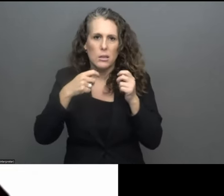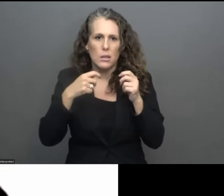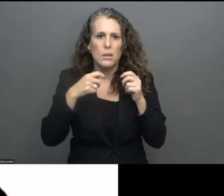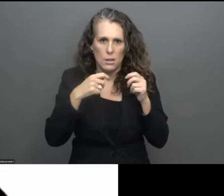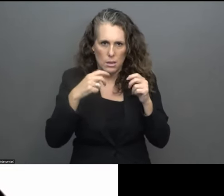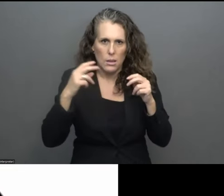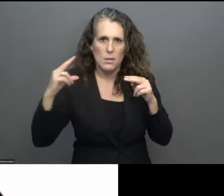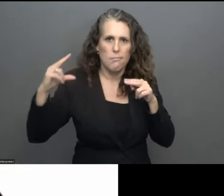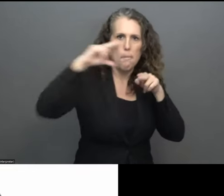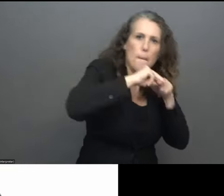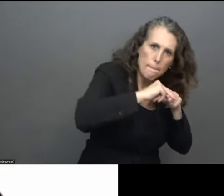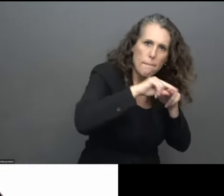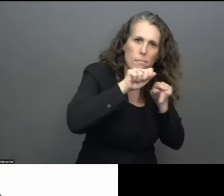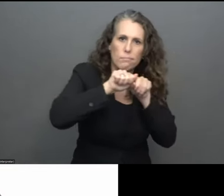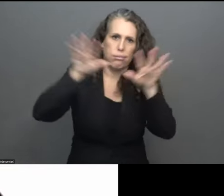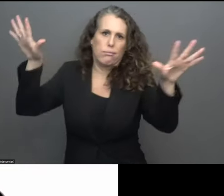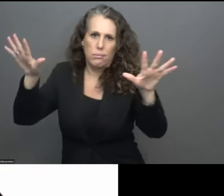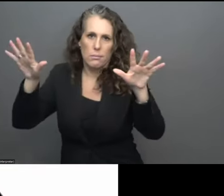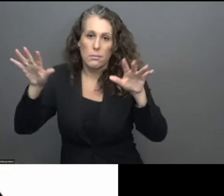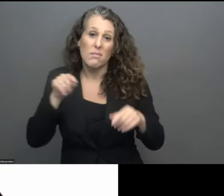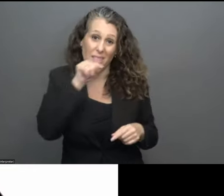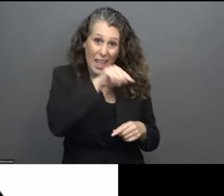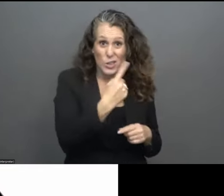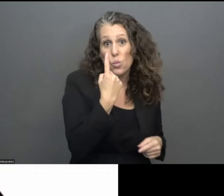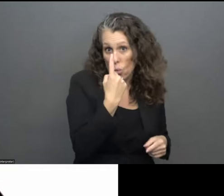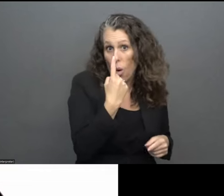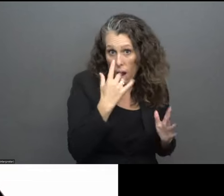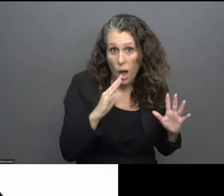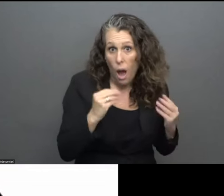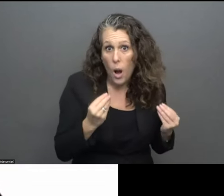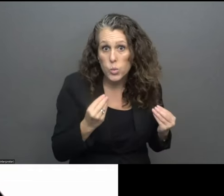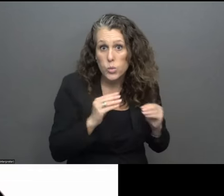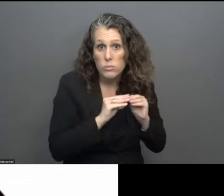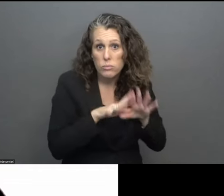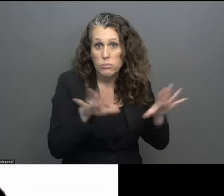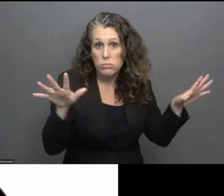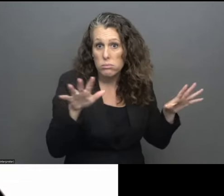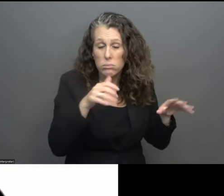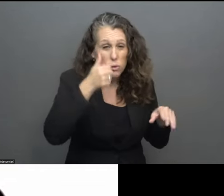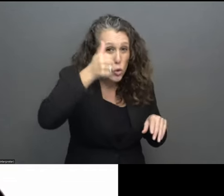11:04:20 a base. I think that is one one really great opportunity and low hanging fruit for